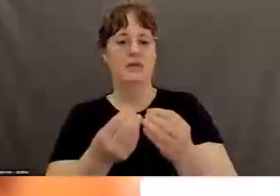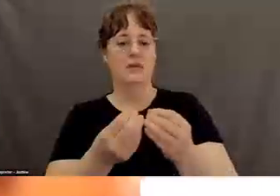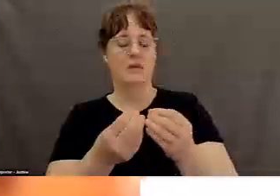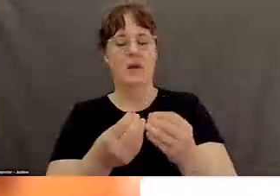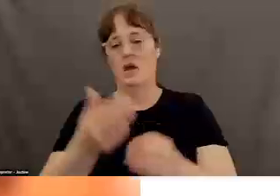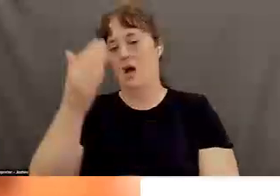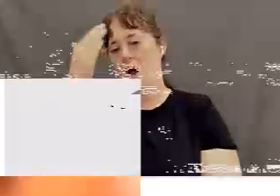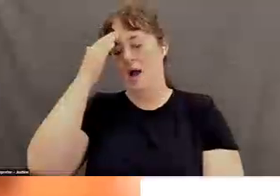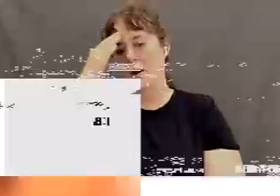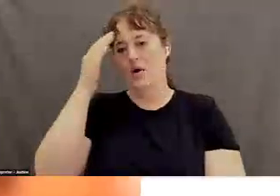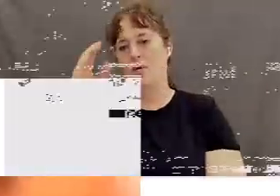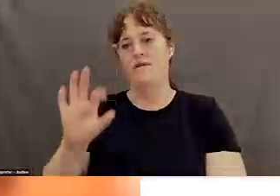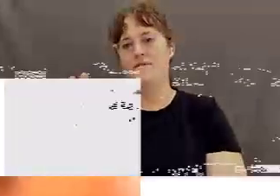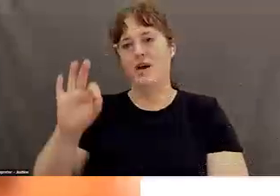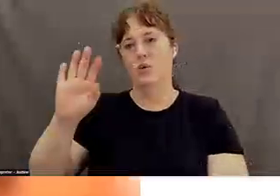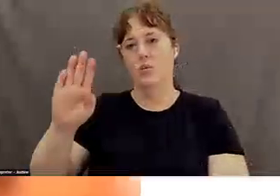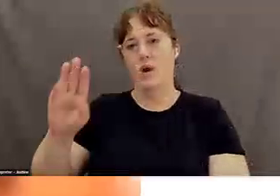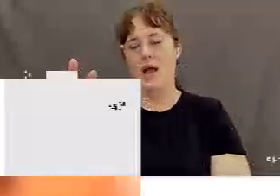Boardroom: And those continue.